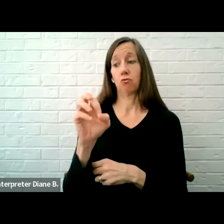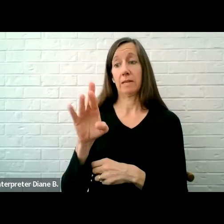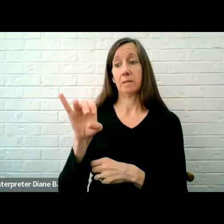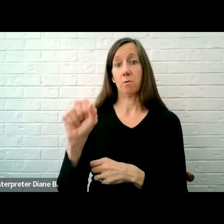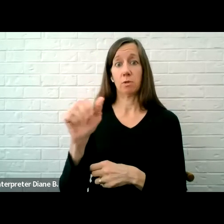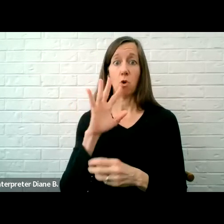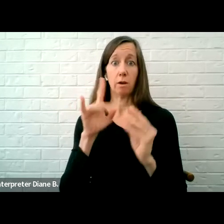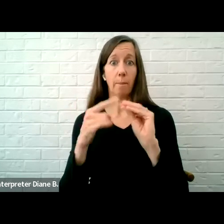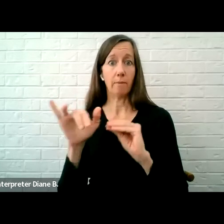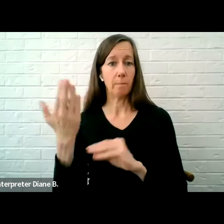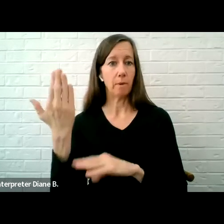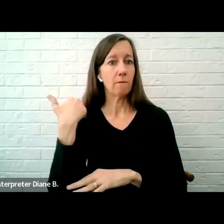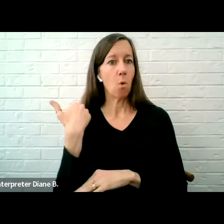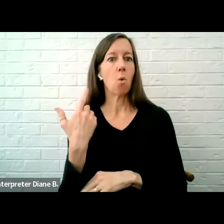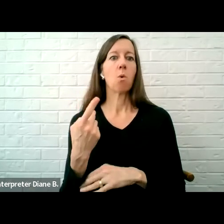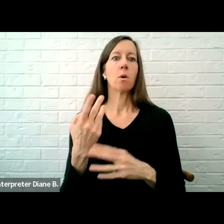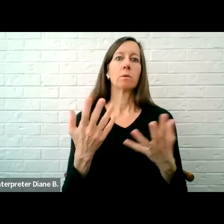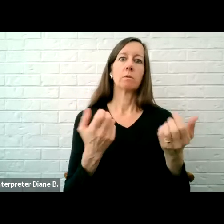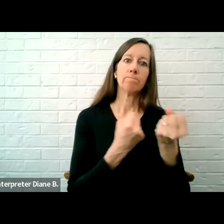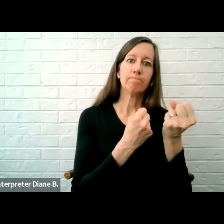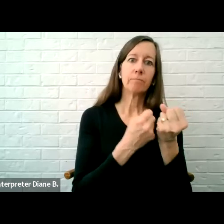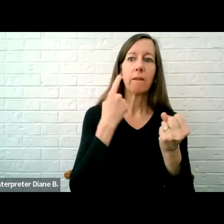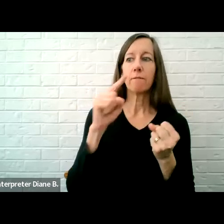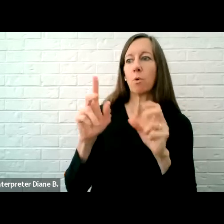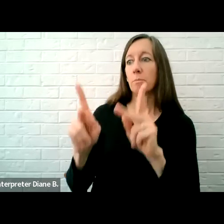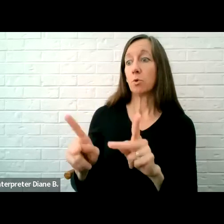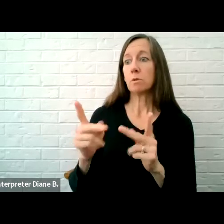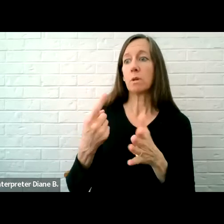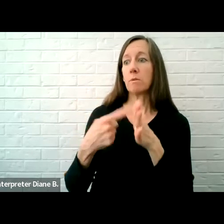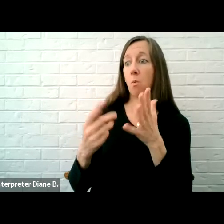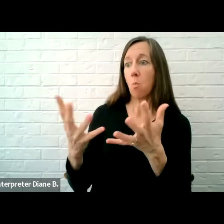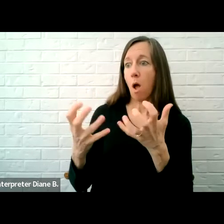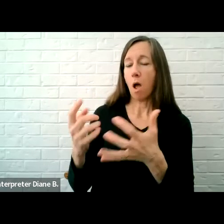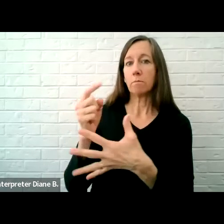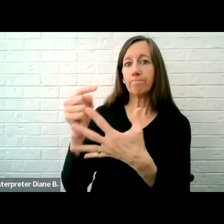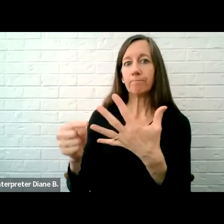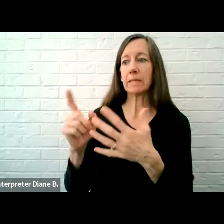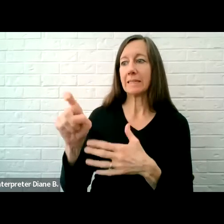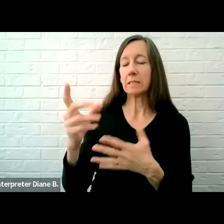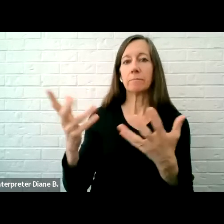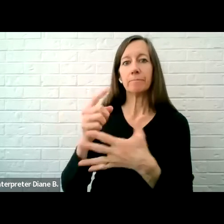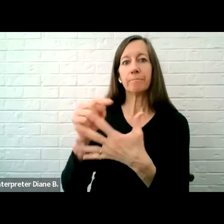his wants and needs for housing, and that it was never a priority for those who are supporting him.